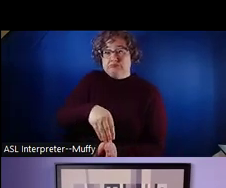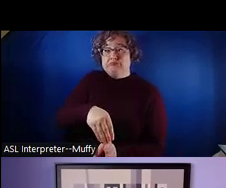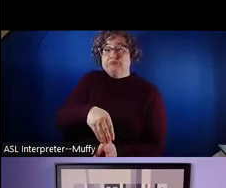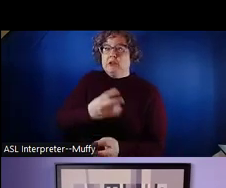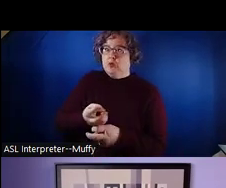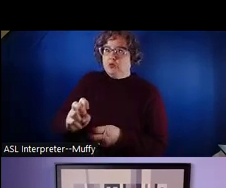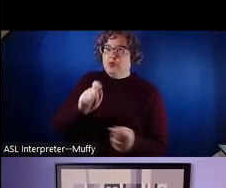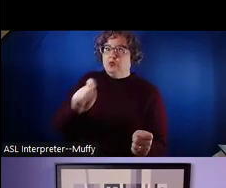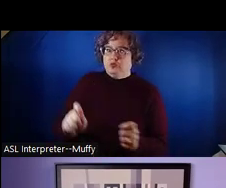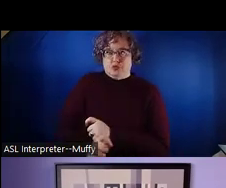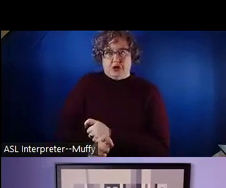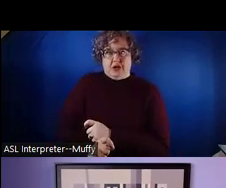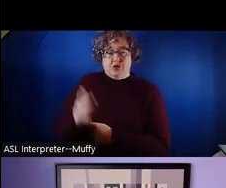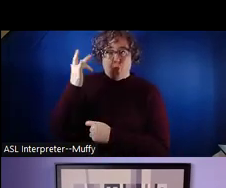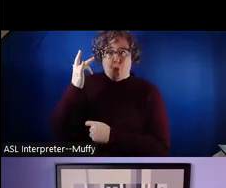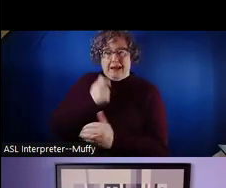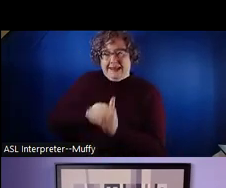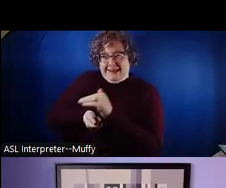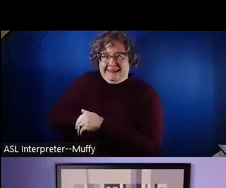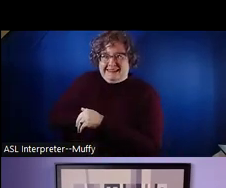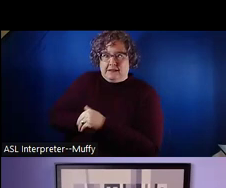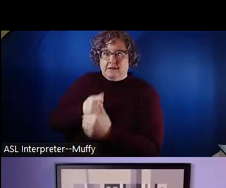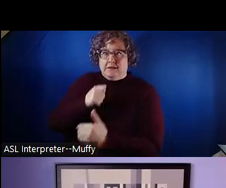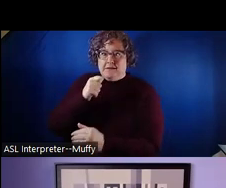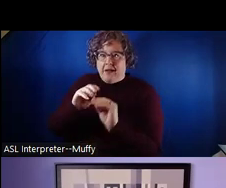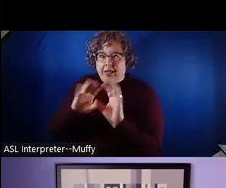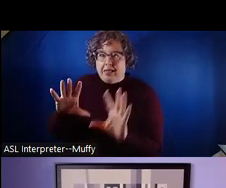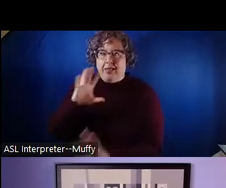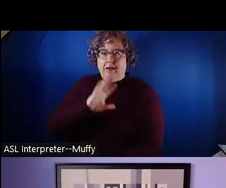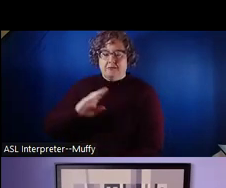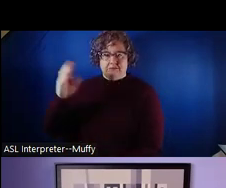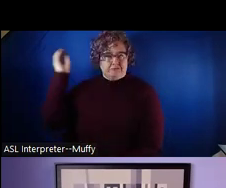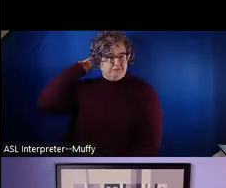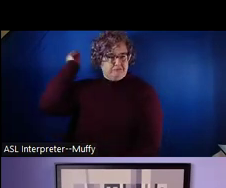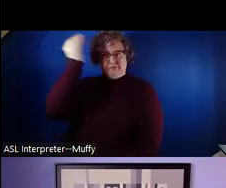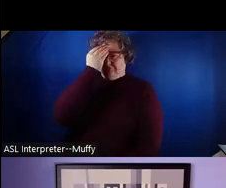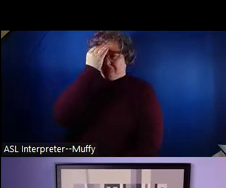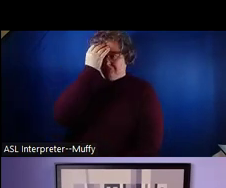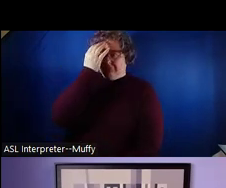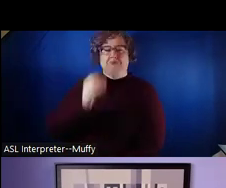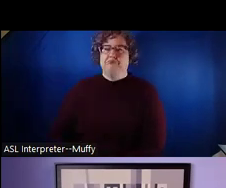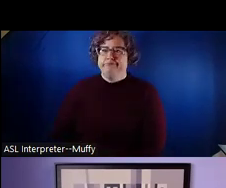given their tendency to be hidden or unconscious, these results make sense, but it also reinforces